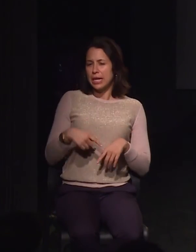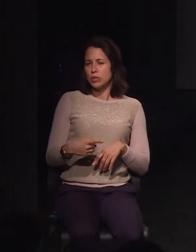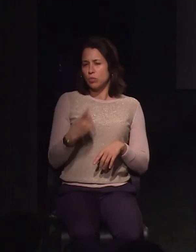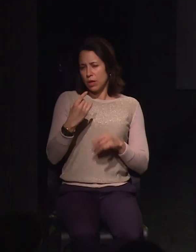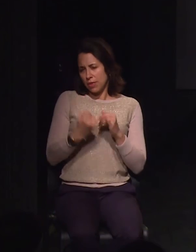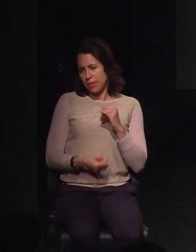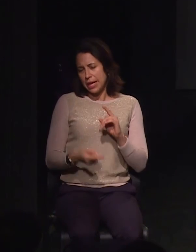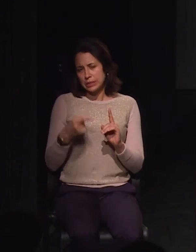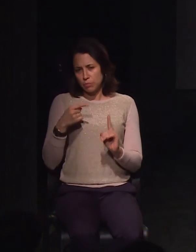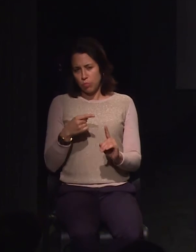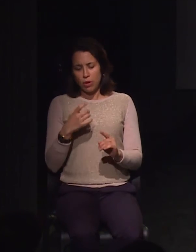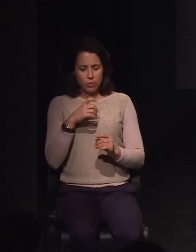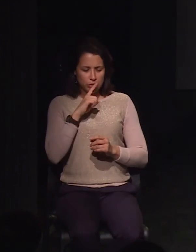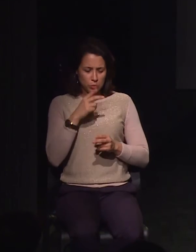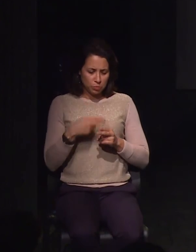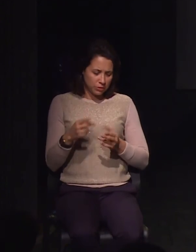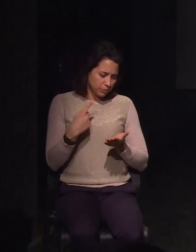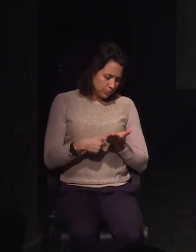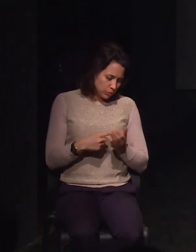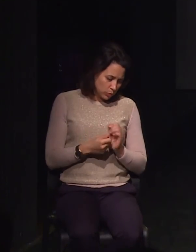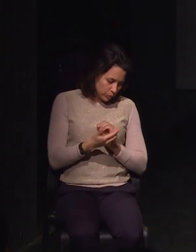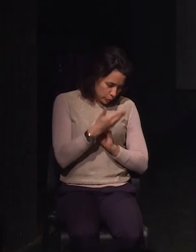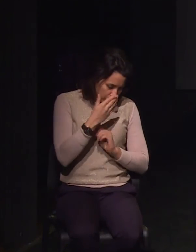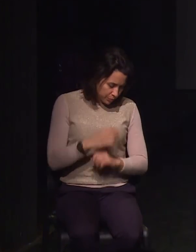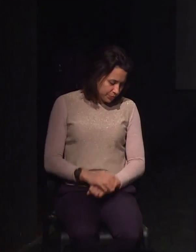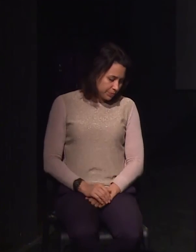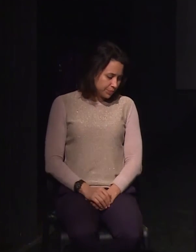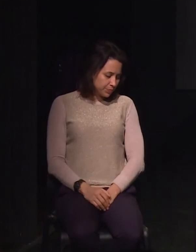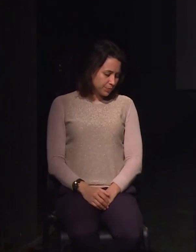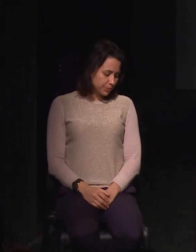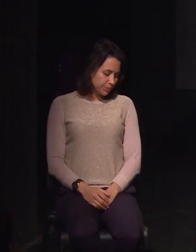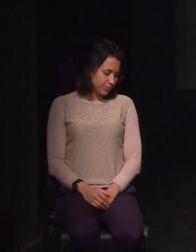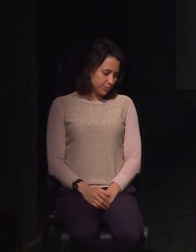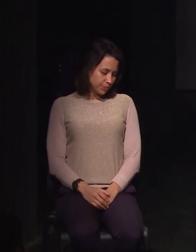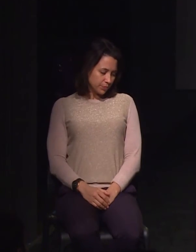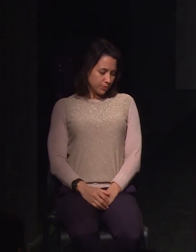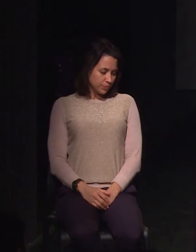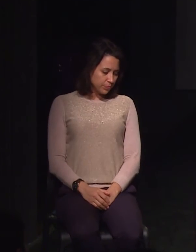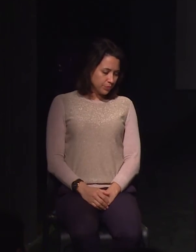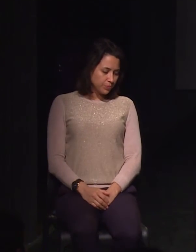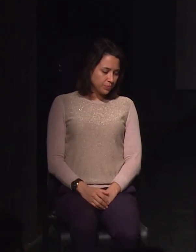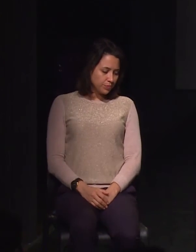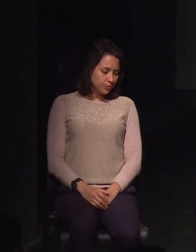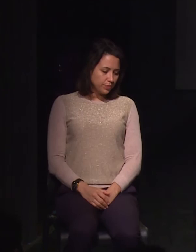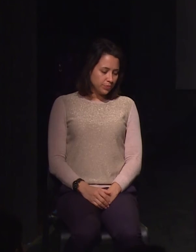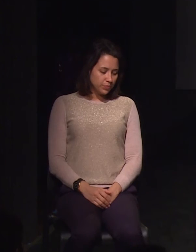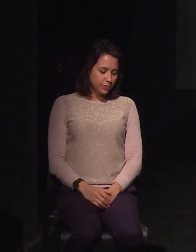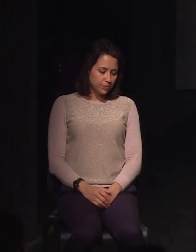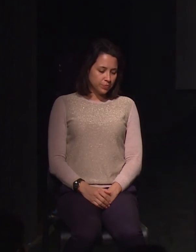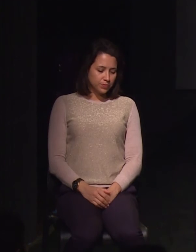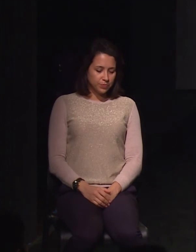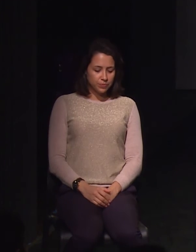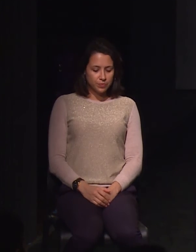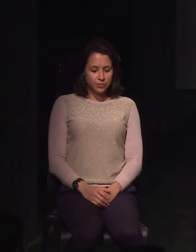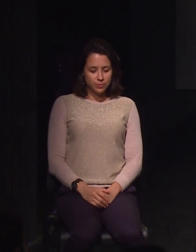maybe talk about briefly was the idea of supply and demand in terms of the field, whether